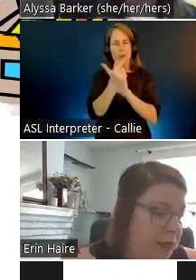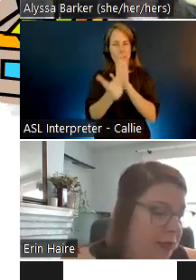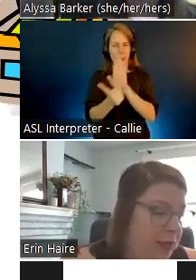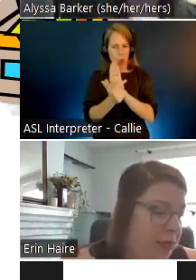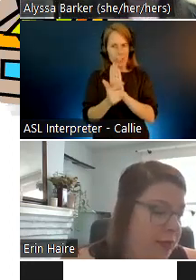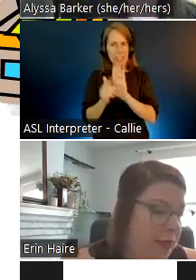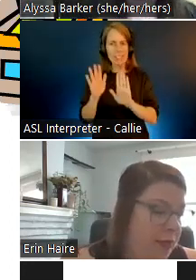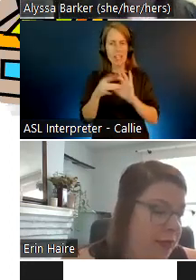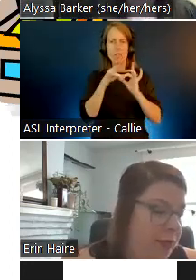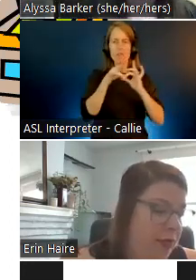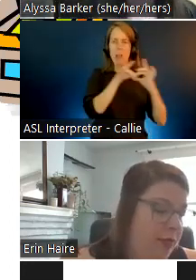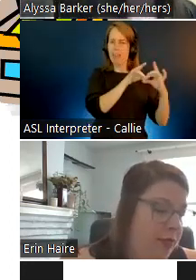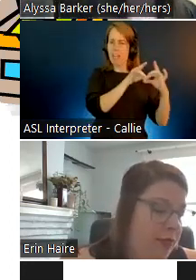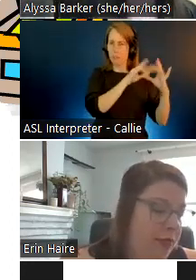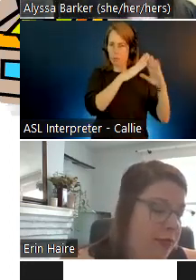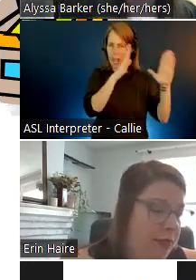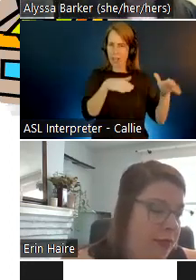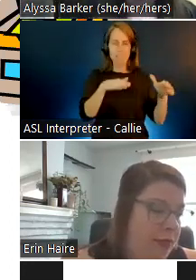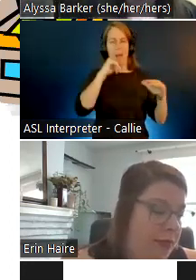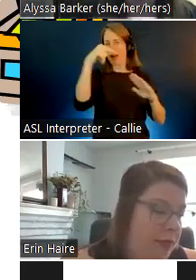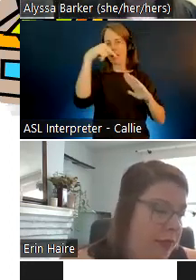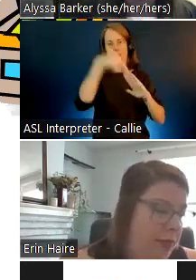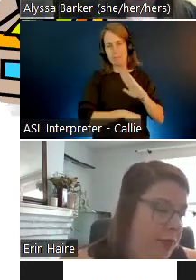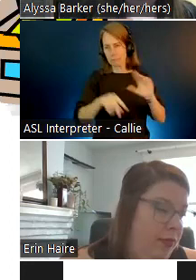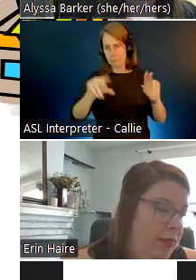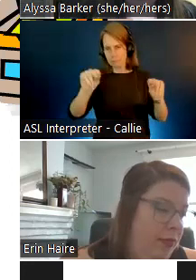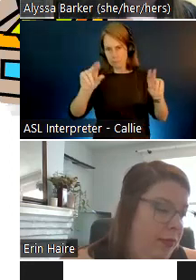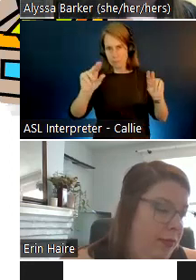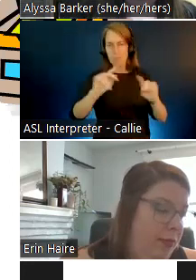and we're not going to talk about these in detail but i just wanted to mention them we